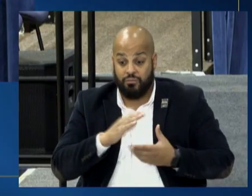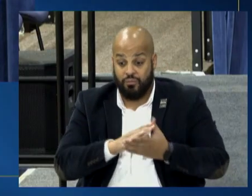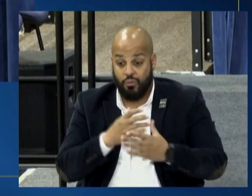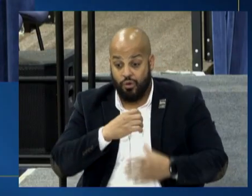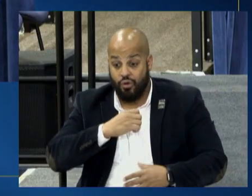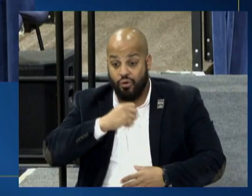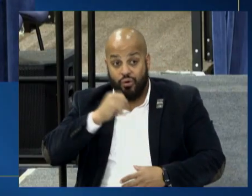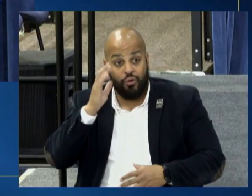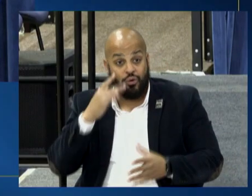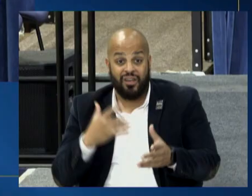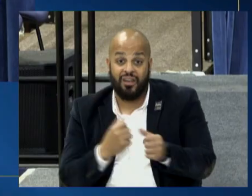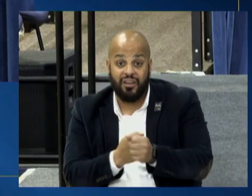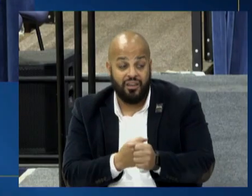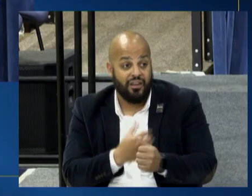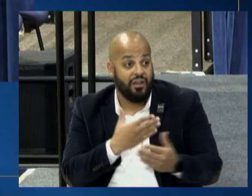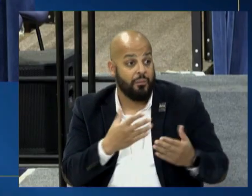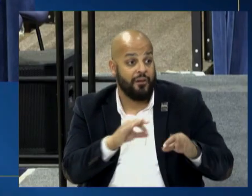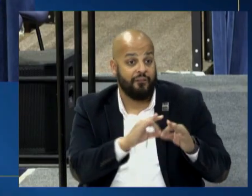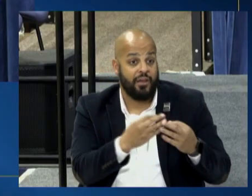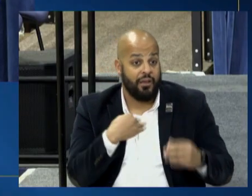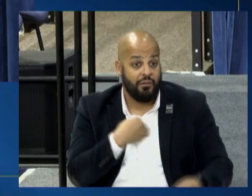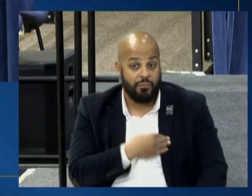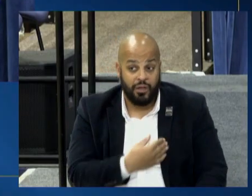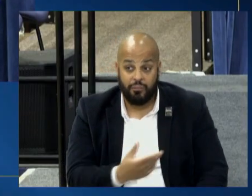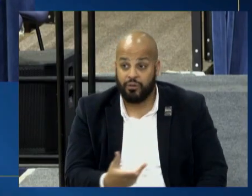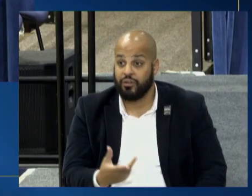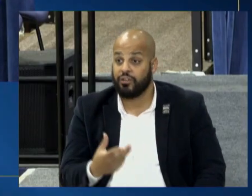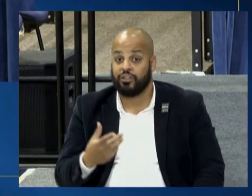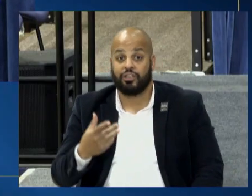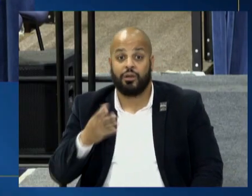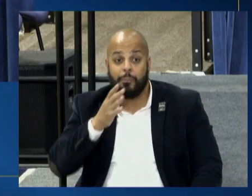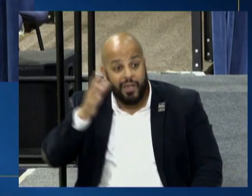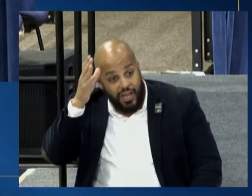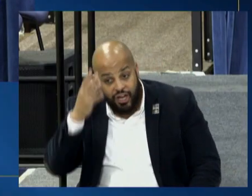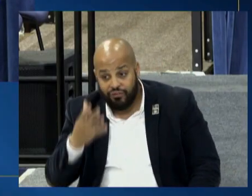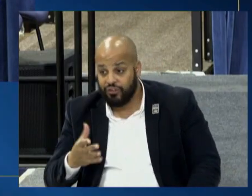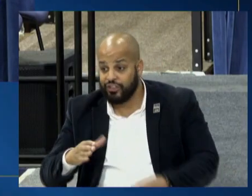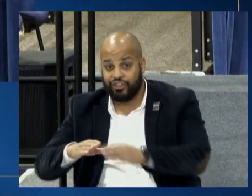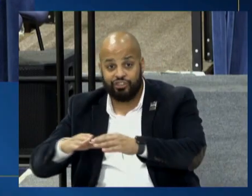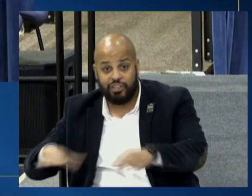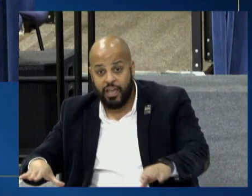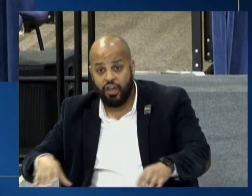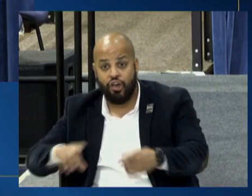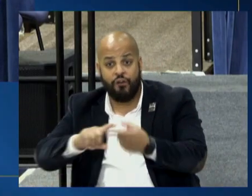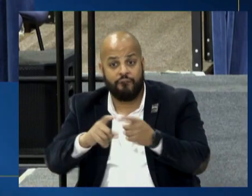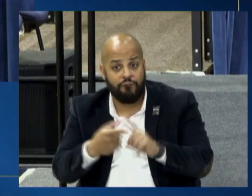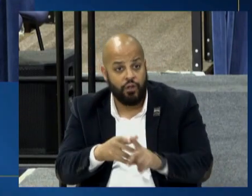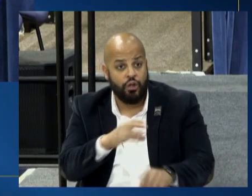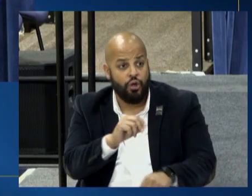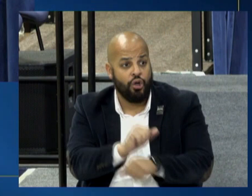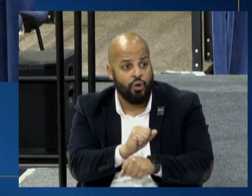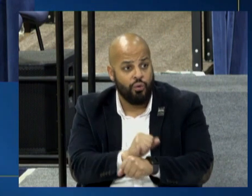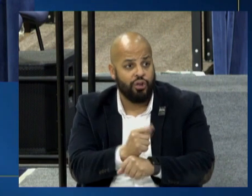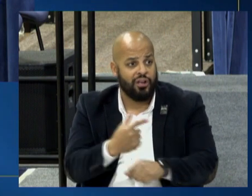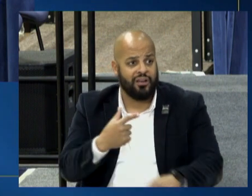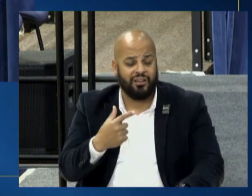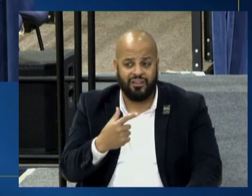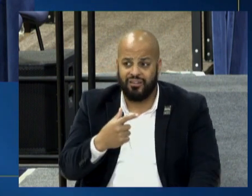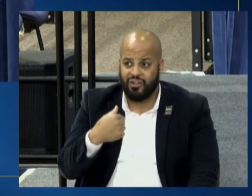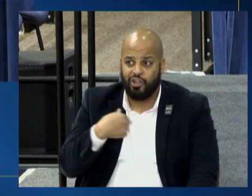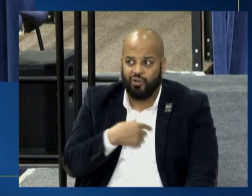a parent, a child, a friend, a coworker. We experience this in many different ways.